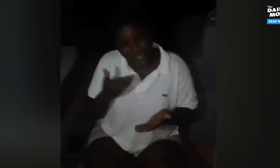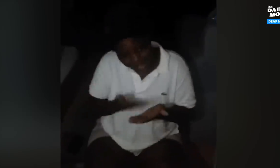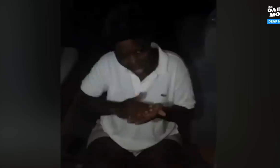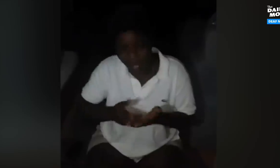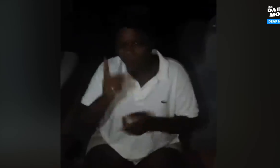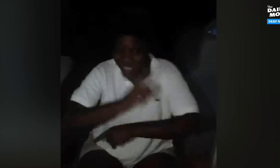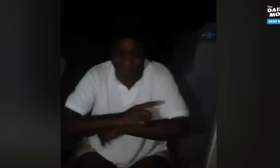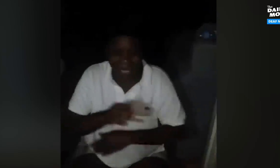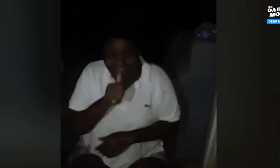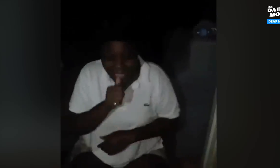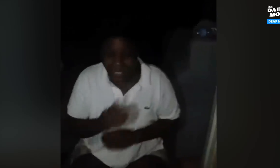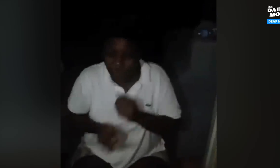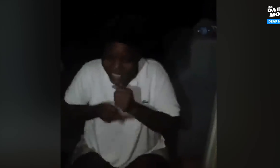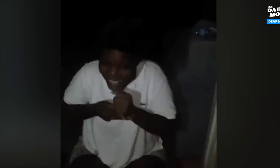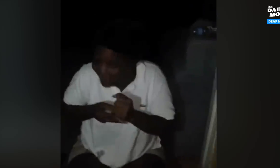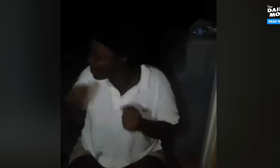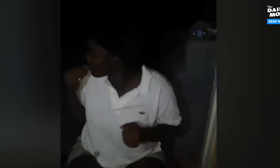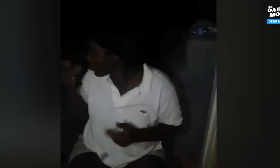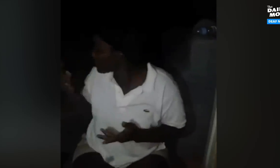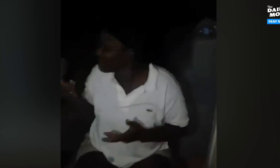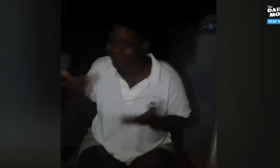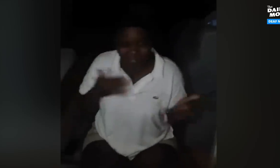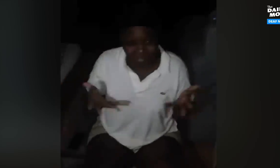We have to ration the food.